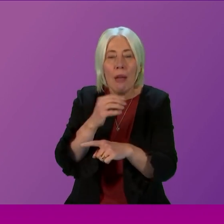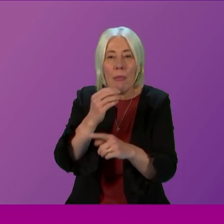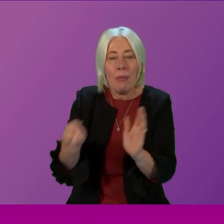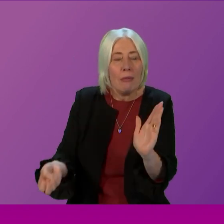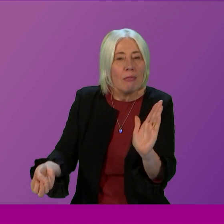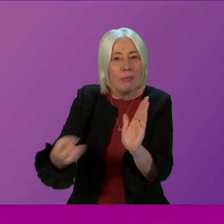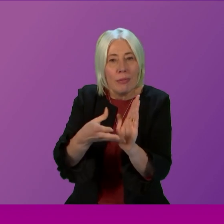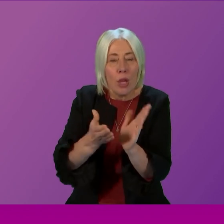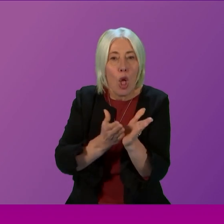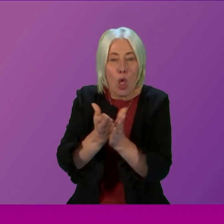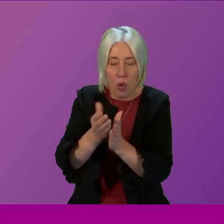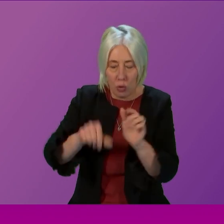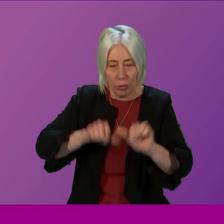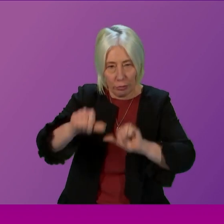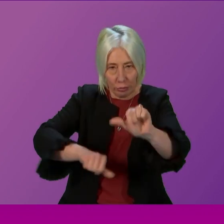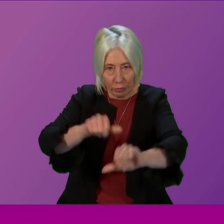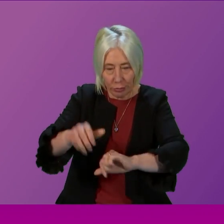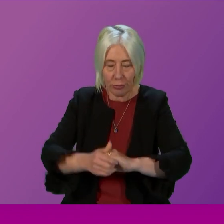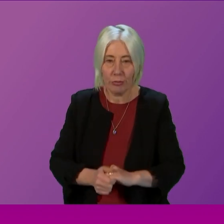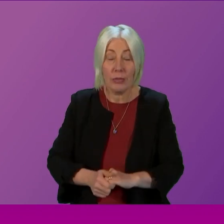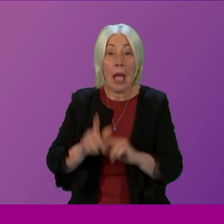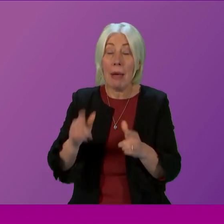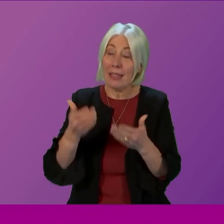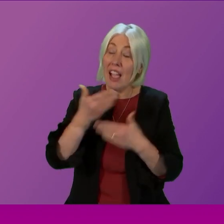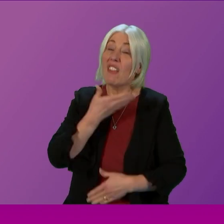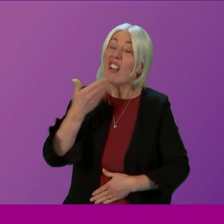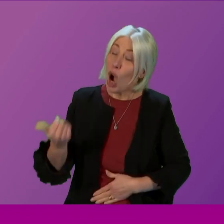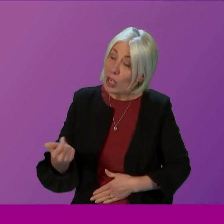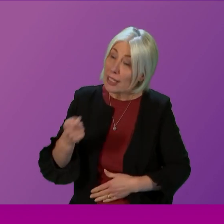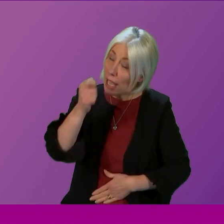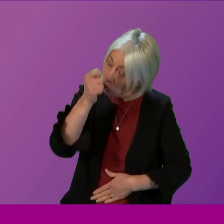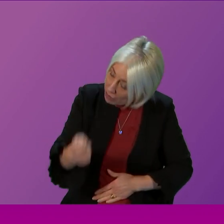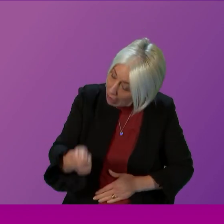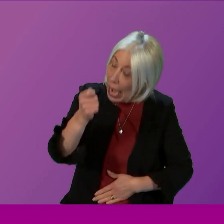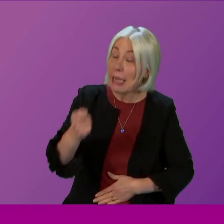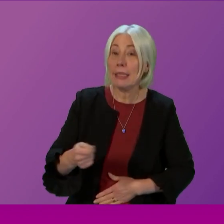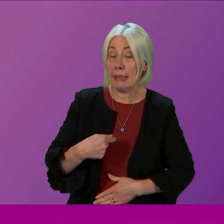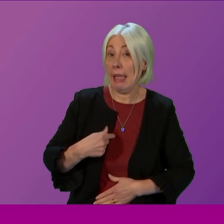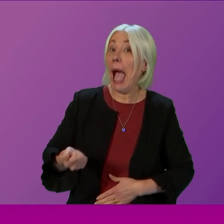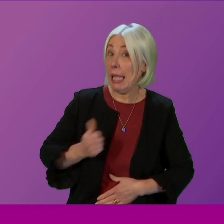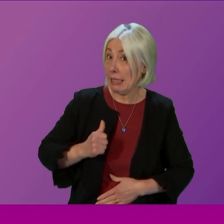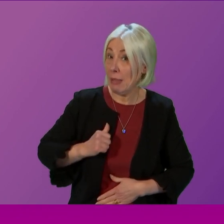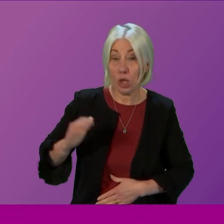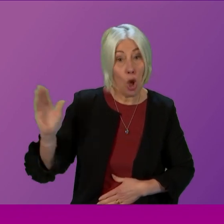during our proceedings. As a matter of courtesy and respect, I expect all members to be accurate